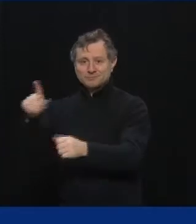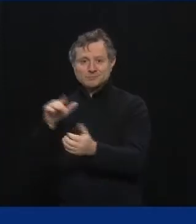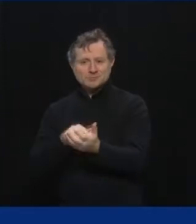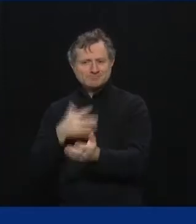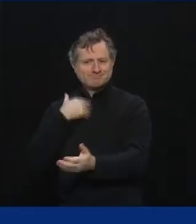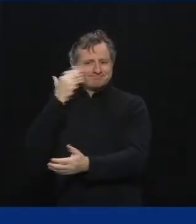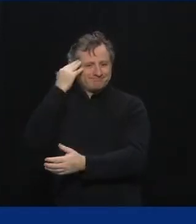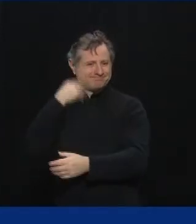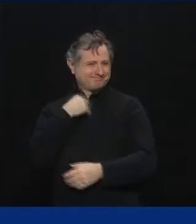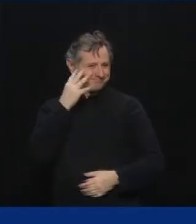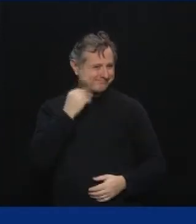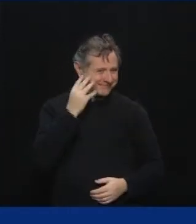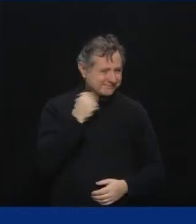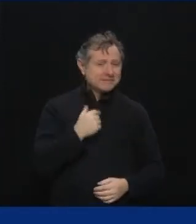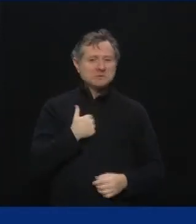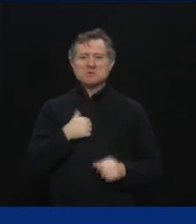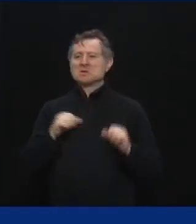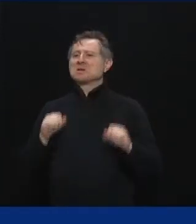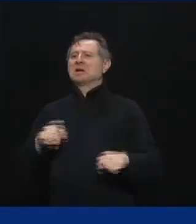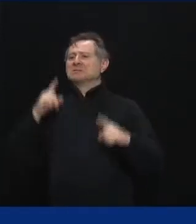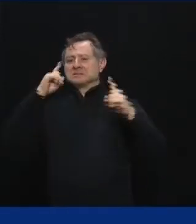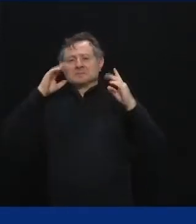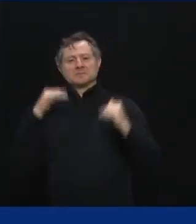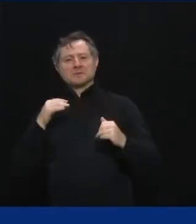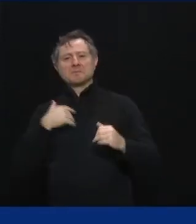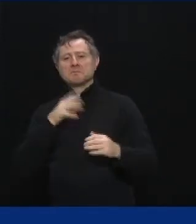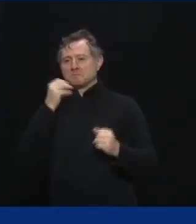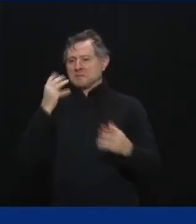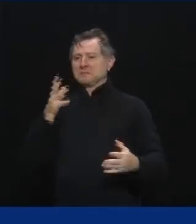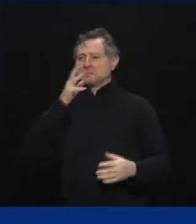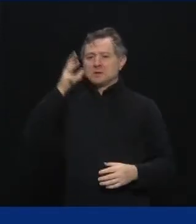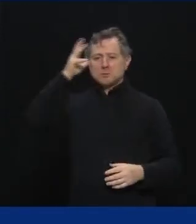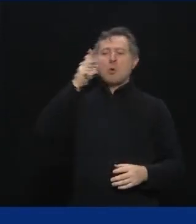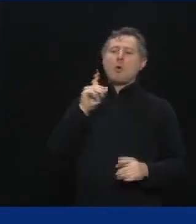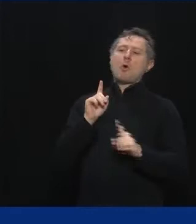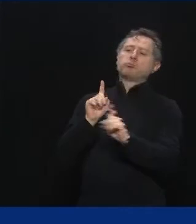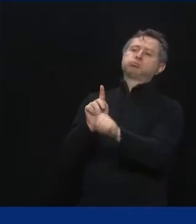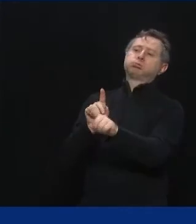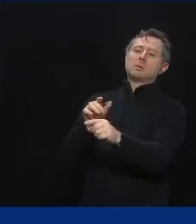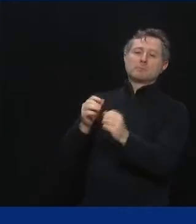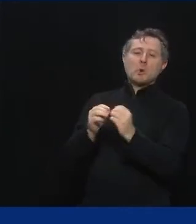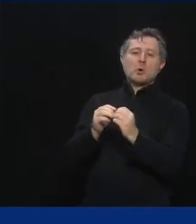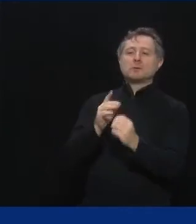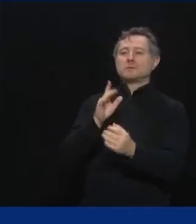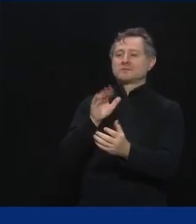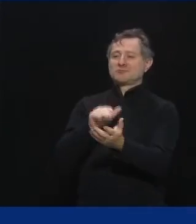MY KIDS TO GET DOCTOR APPOINTMENTS AND WELL VISITS AND VACCINES FOR MANY YEARS THAT THERE COULD BE A CRUSH OF